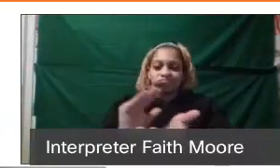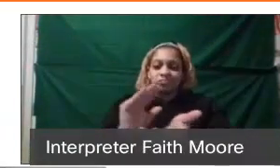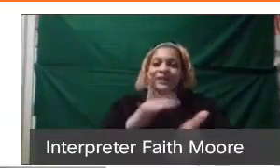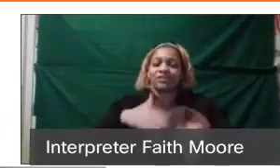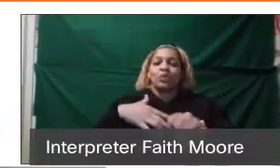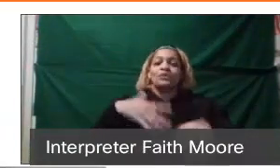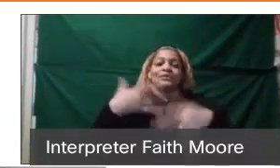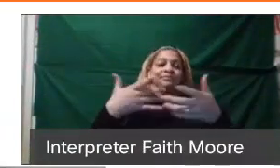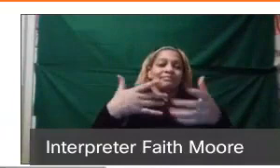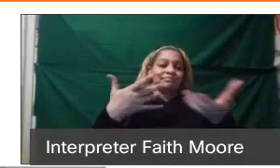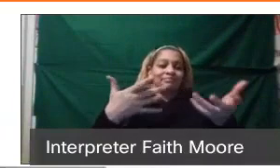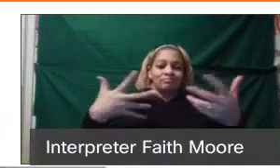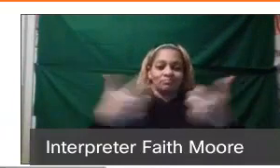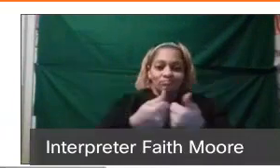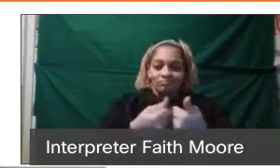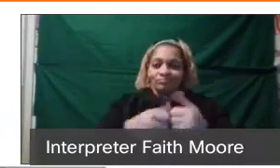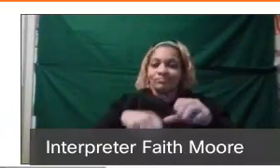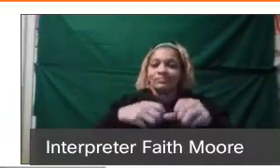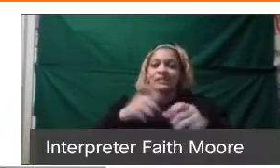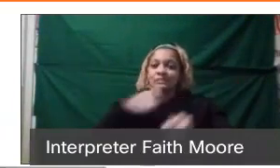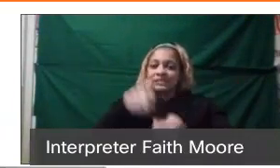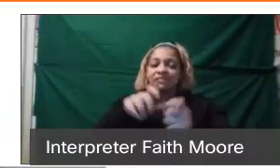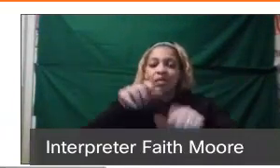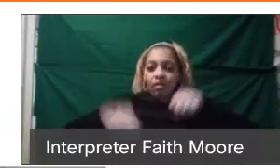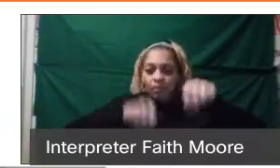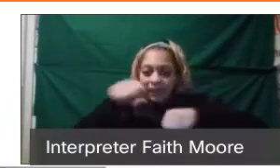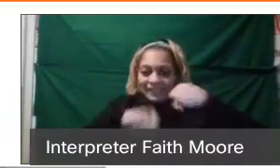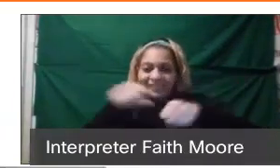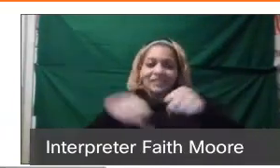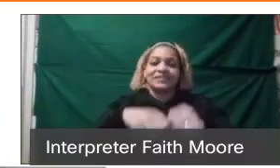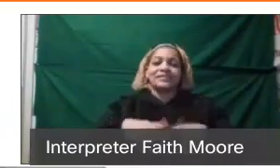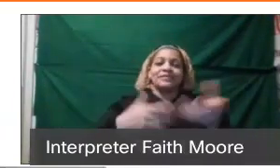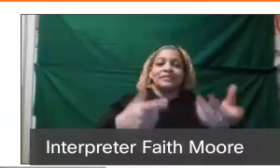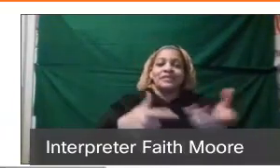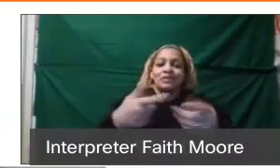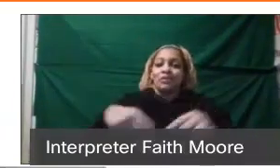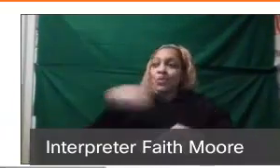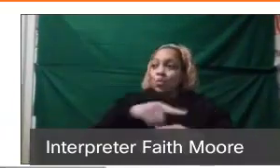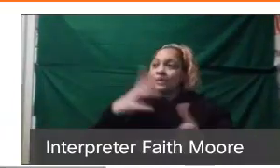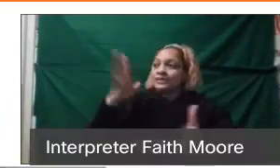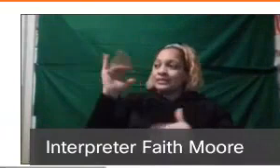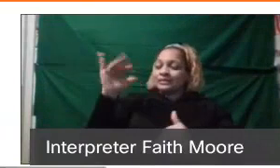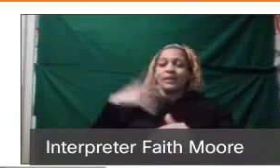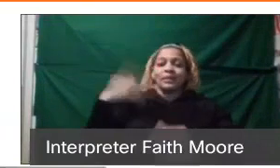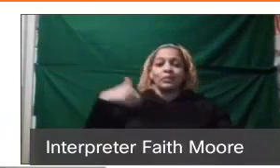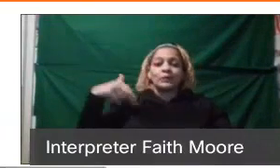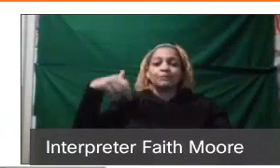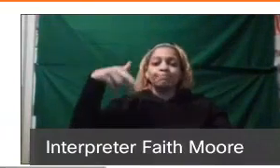Typically, with pedestrians drivers are expecting pedestrians and and crosswalks, uh, on a side path. And as they approach the intersection.